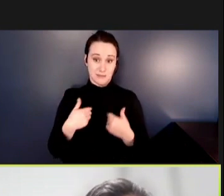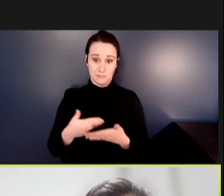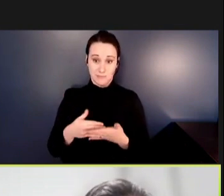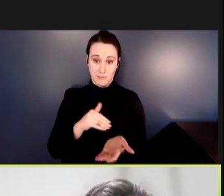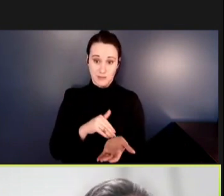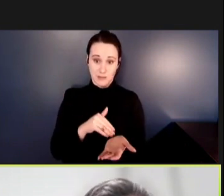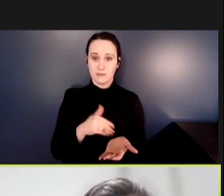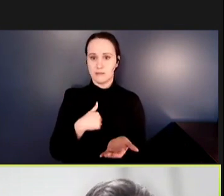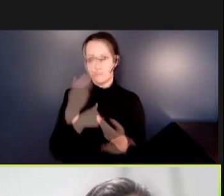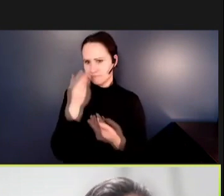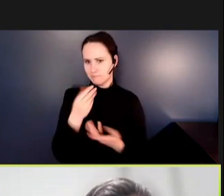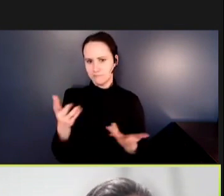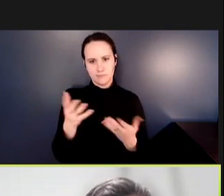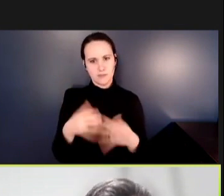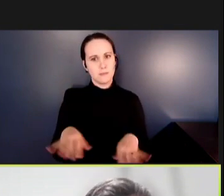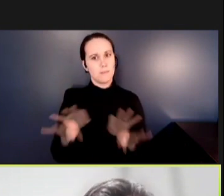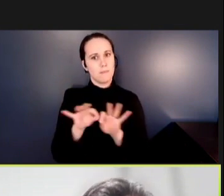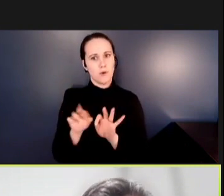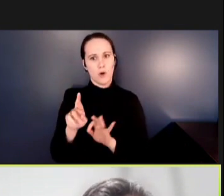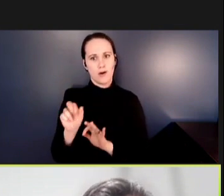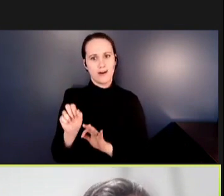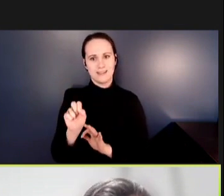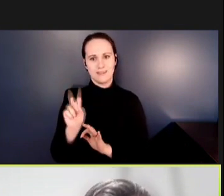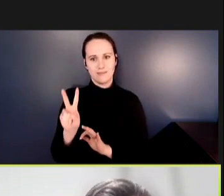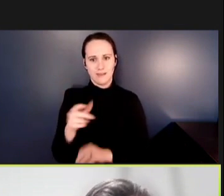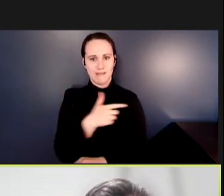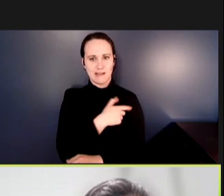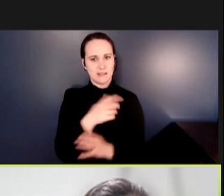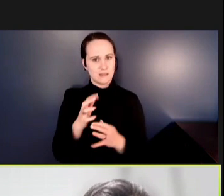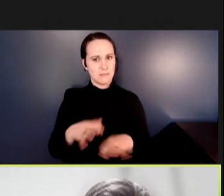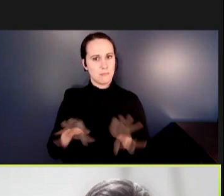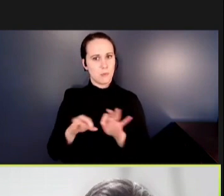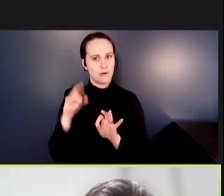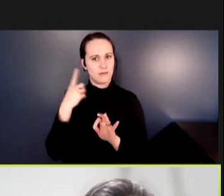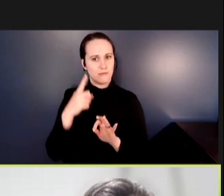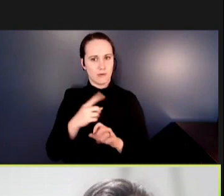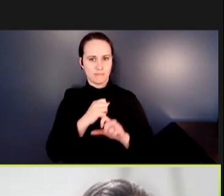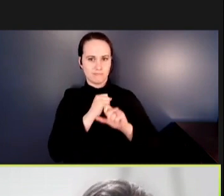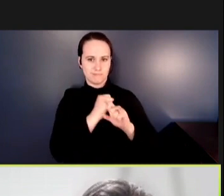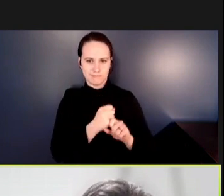RSV is in the first few months of life in terms of lower respiratory tract disease,